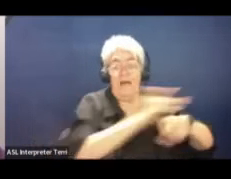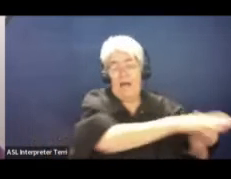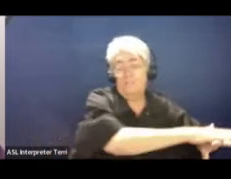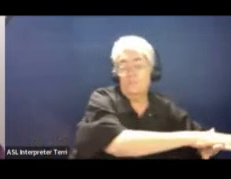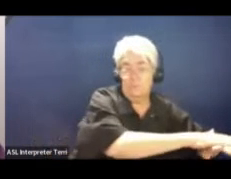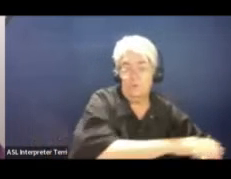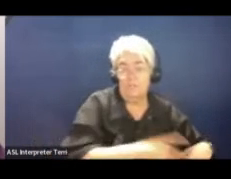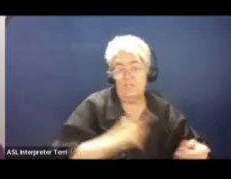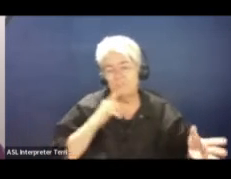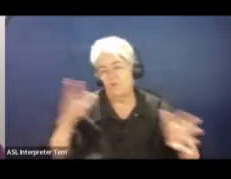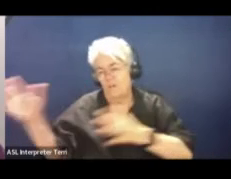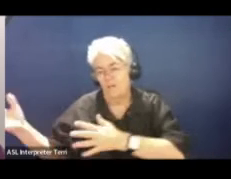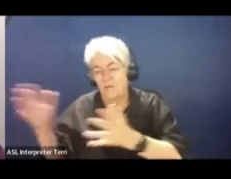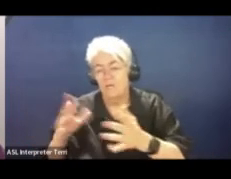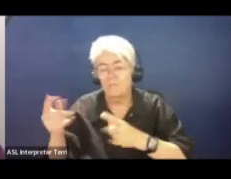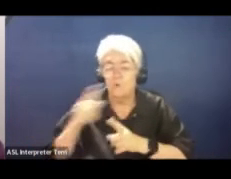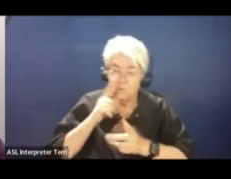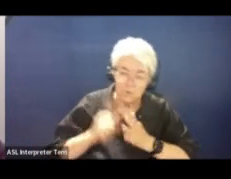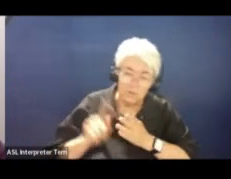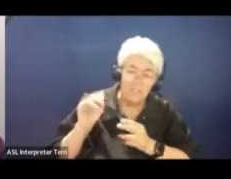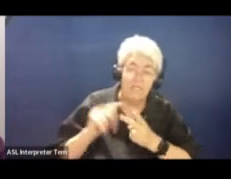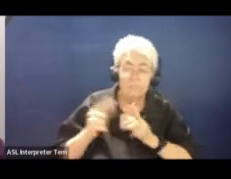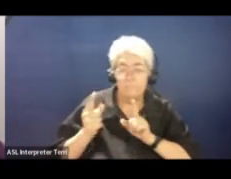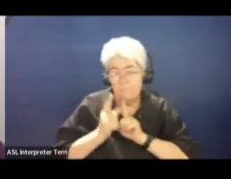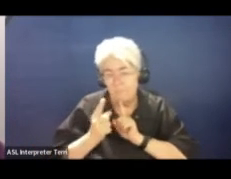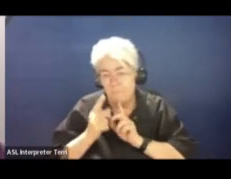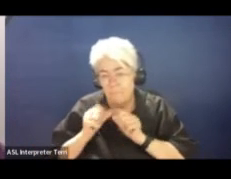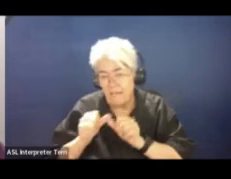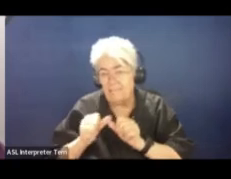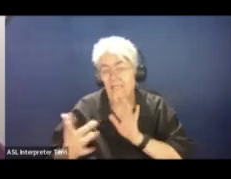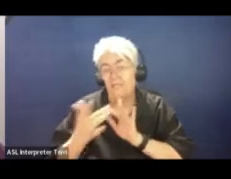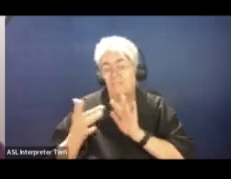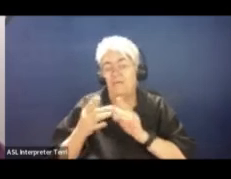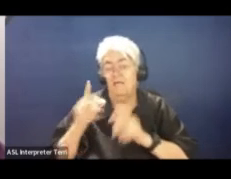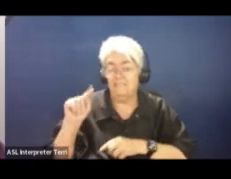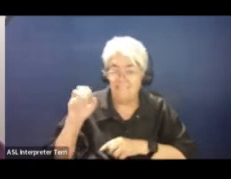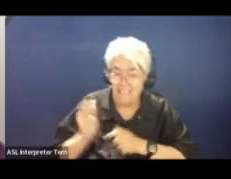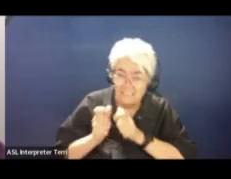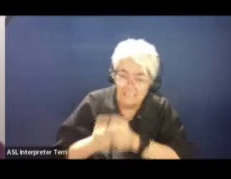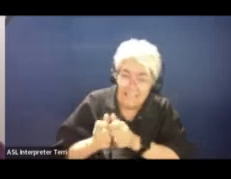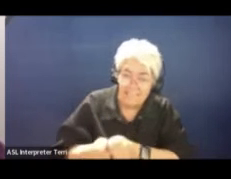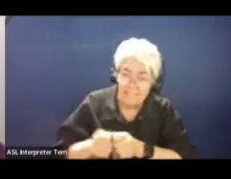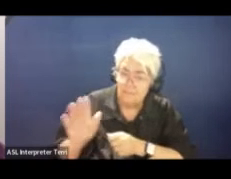ins, you know, maintaining contact, sending a survivor a text message, hey, haven't heard from you for a little while? How